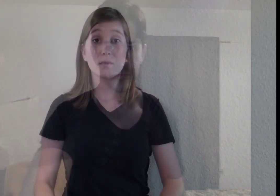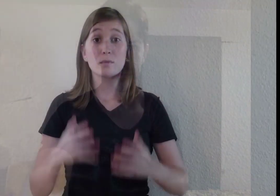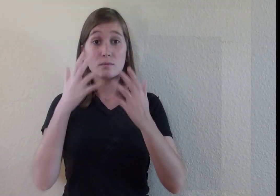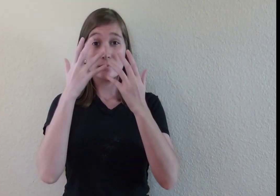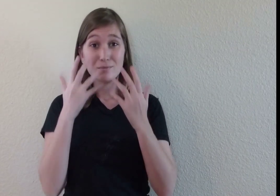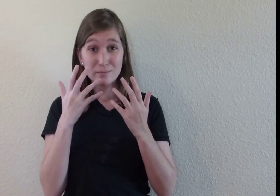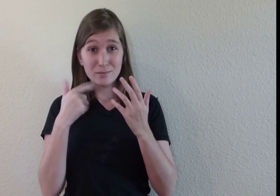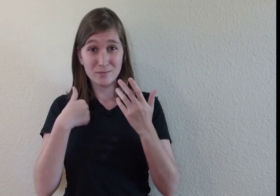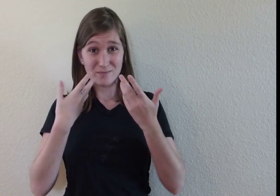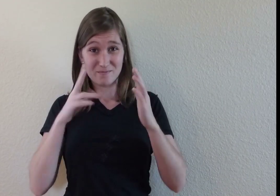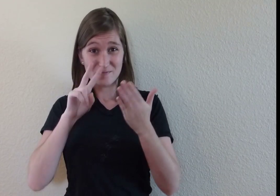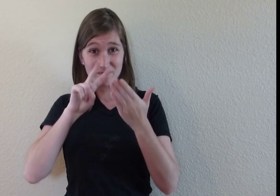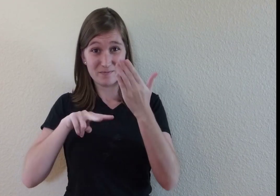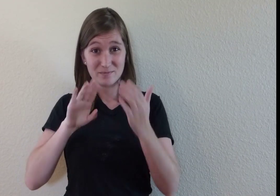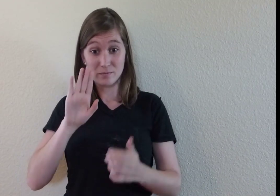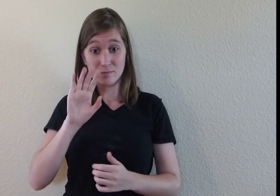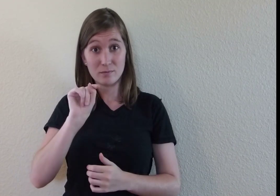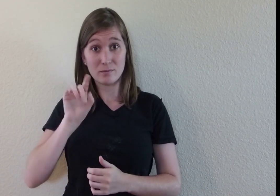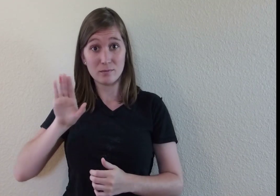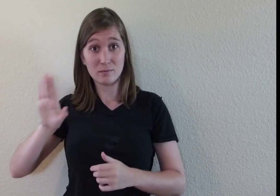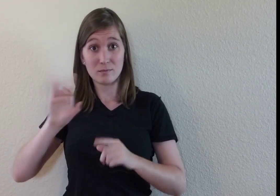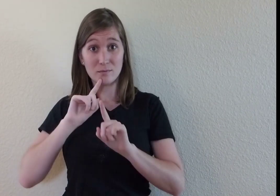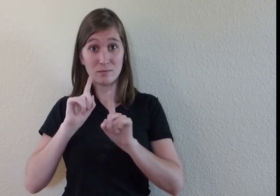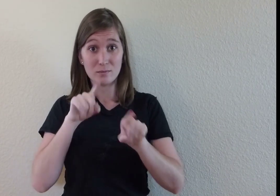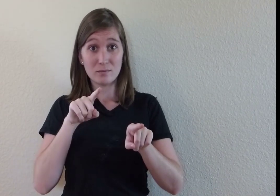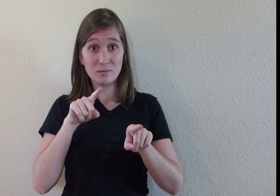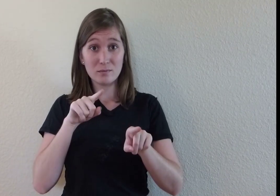Kaylee Bodtke-Stout: Unfortunately, after reading the defendant’s report,